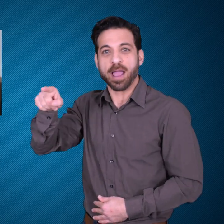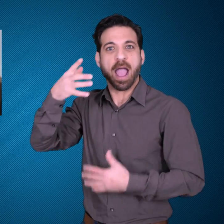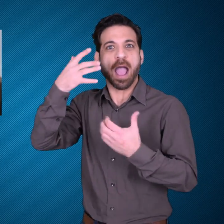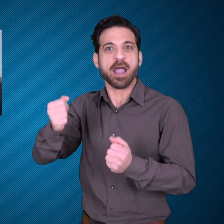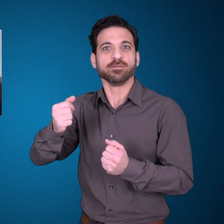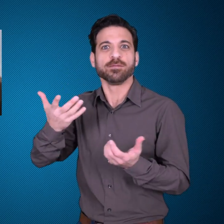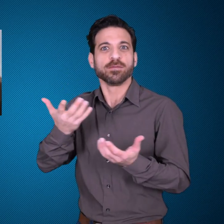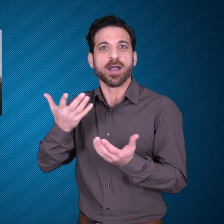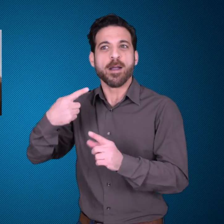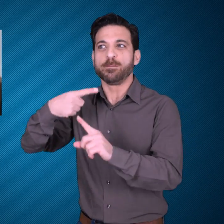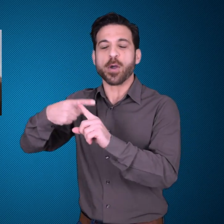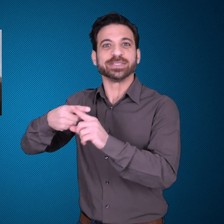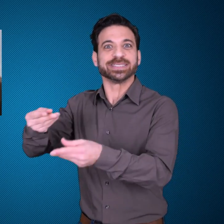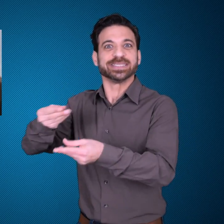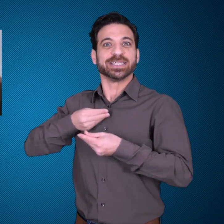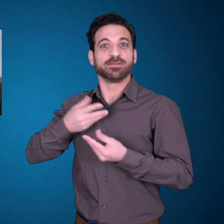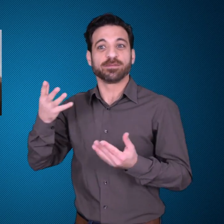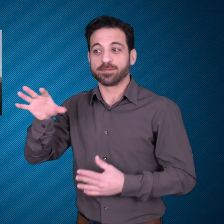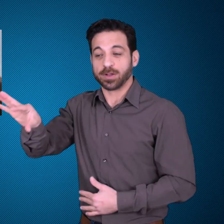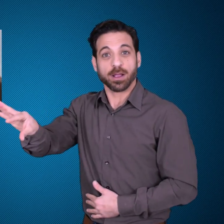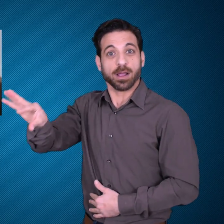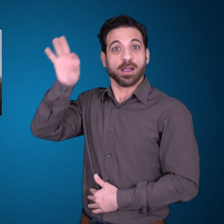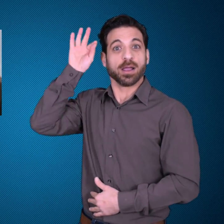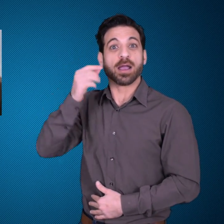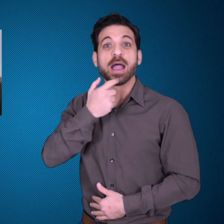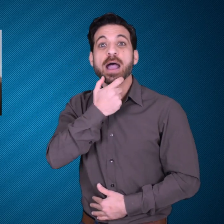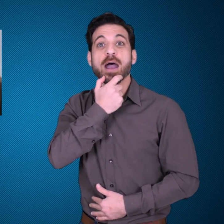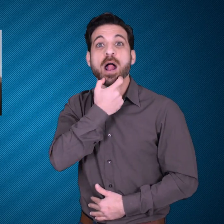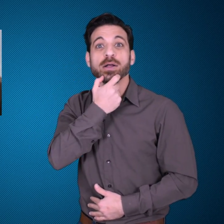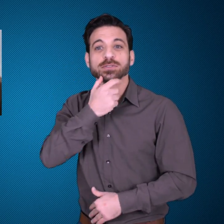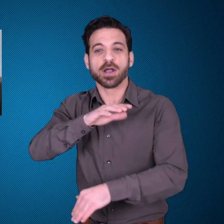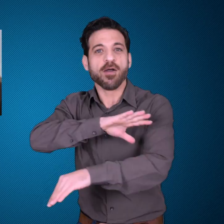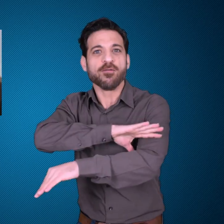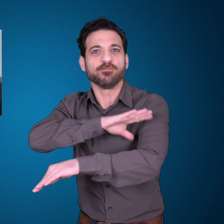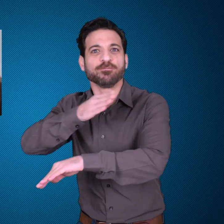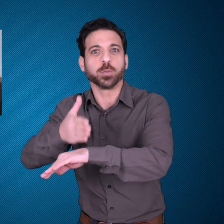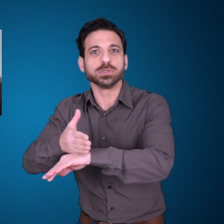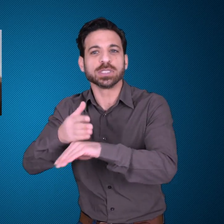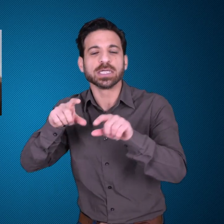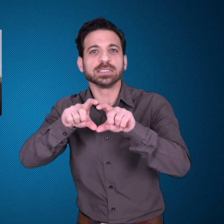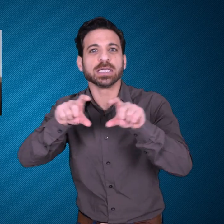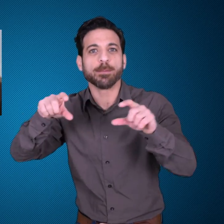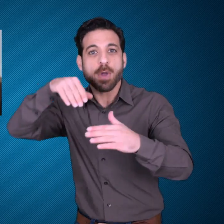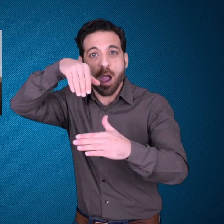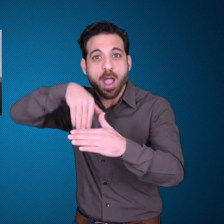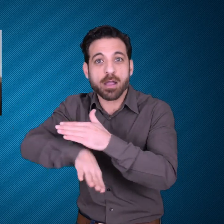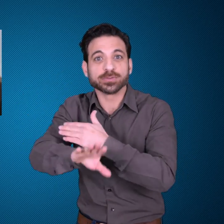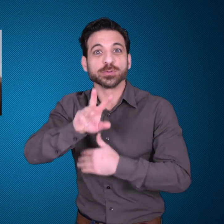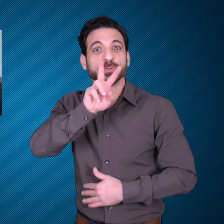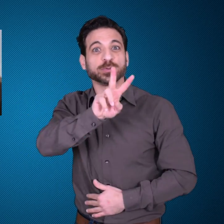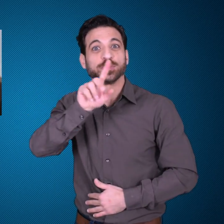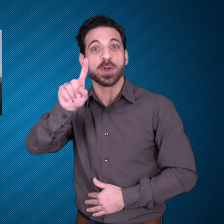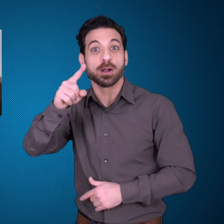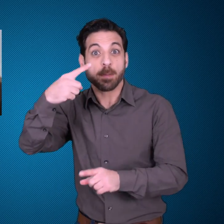football team. Palmer, who has been with Posh Deaf since it was established in